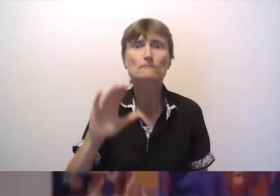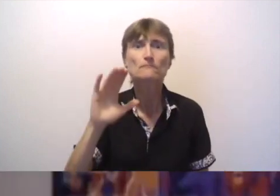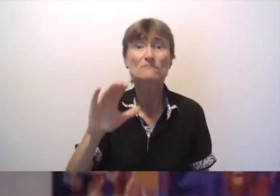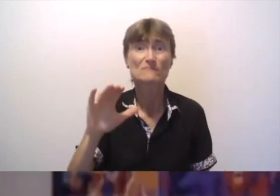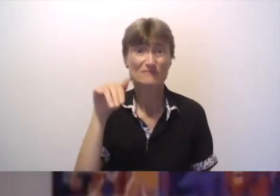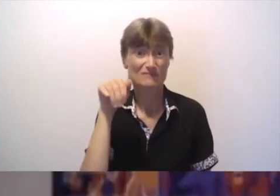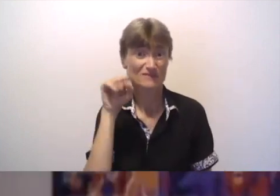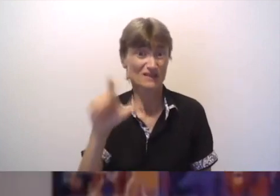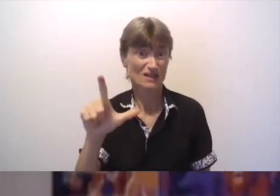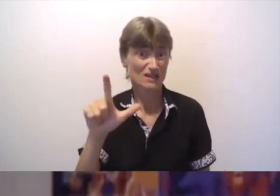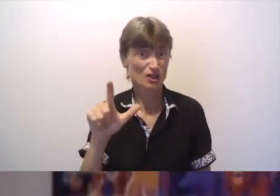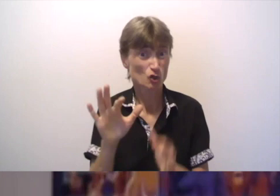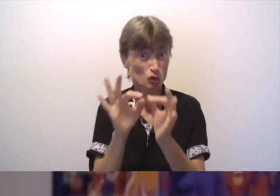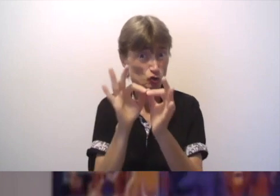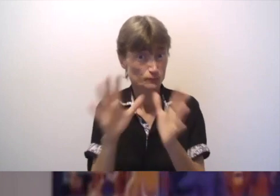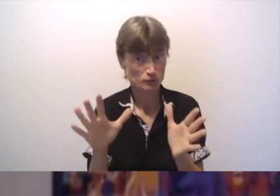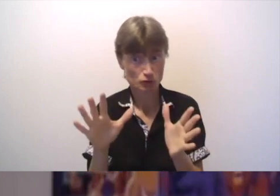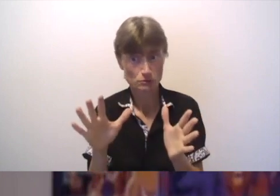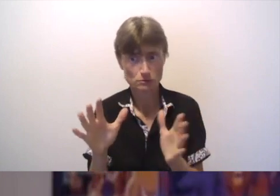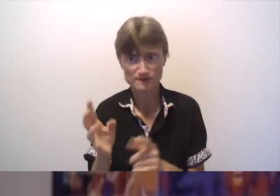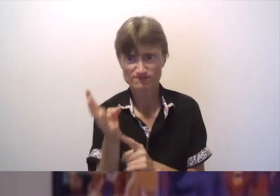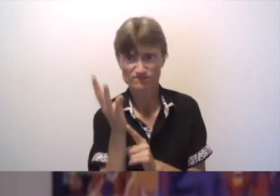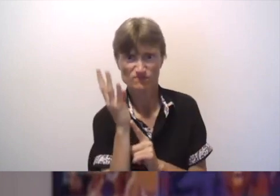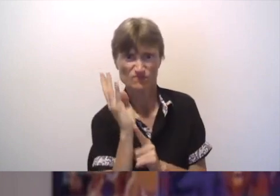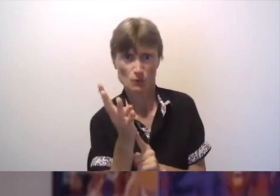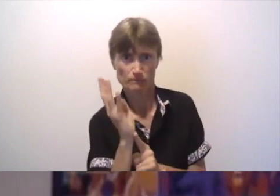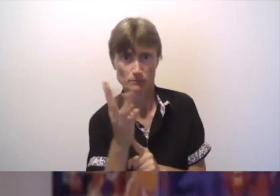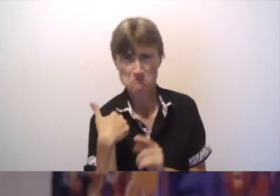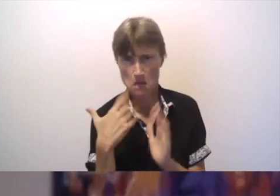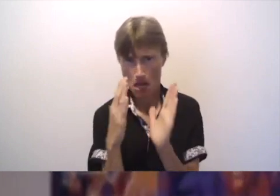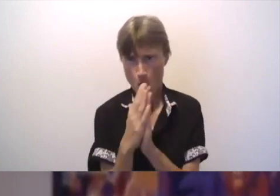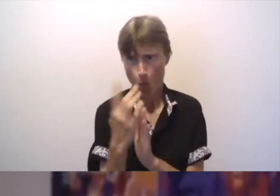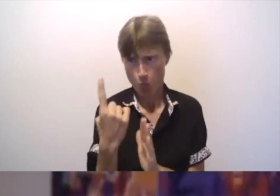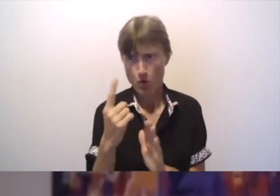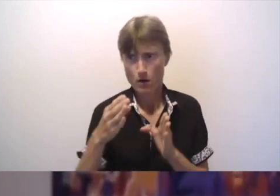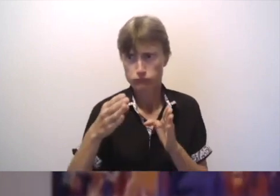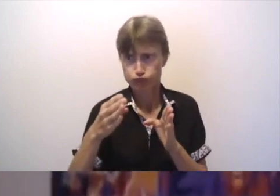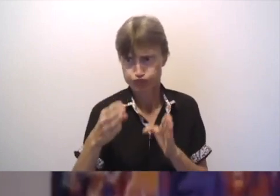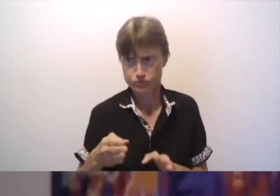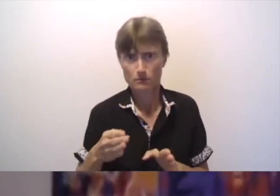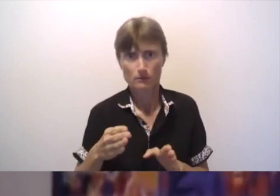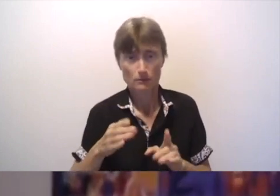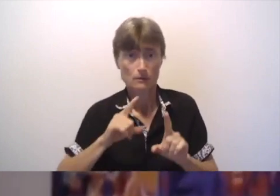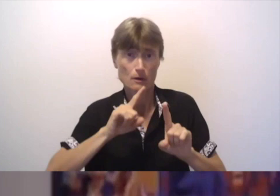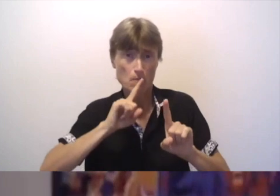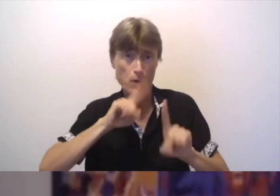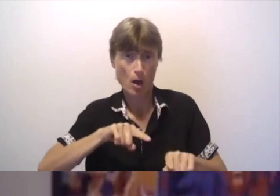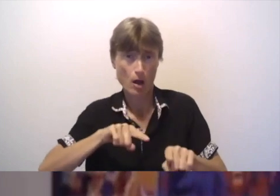four minutes i've got a so if i could ask one person to respond to this and if we could try and keep the answers brief as possible we'll try and get through as